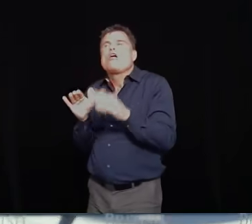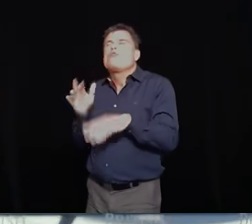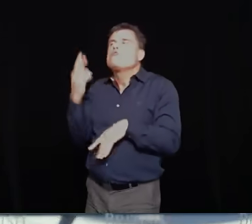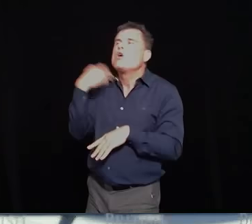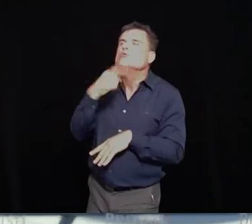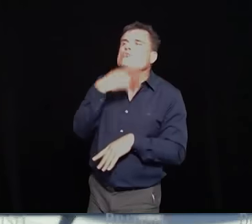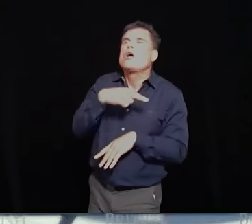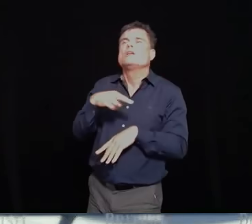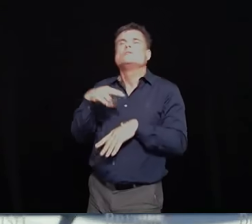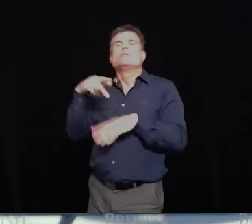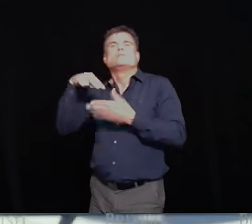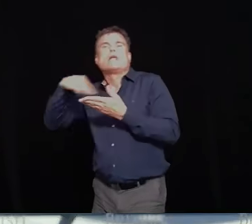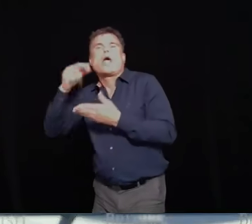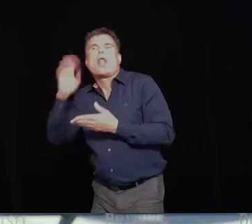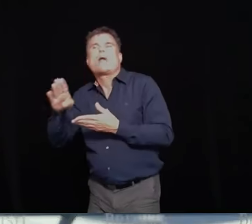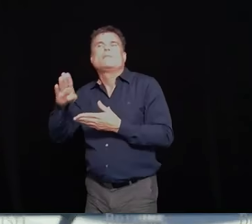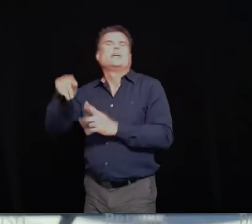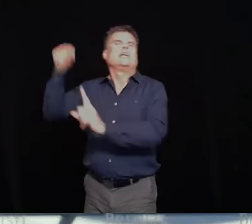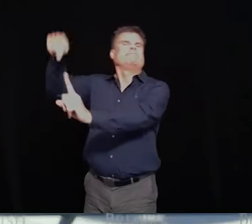The next question comes from news 1130.